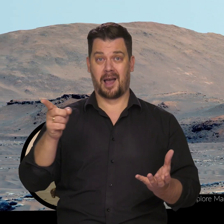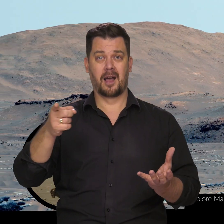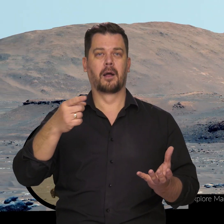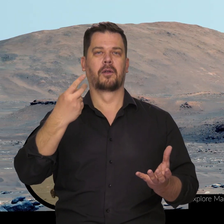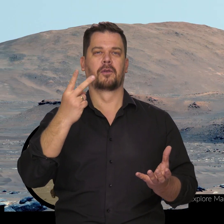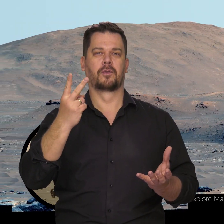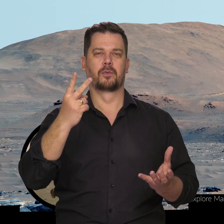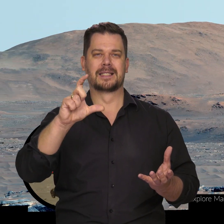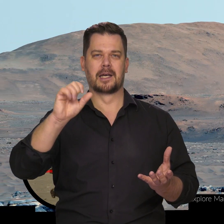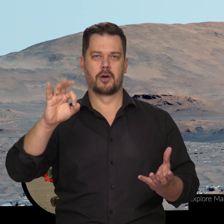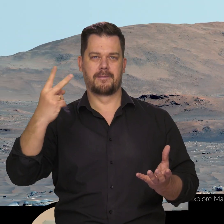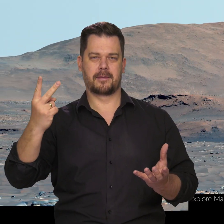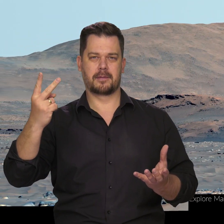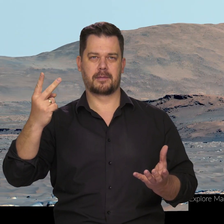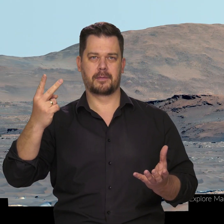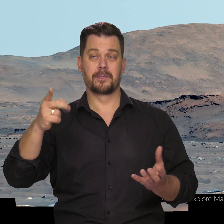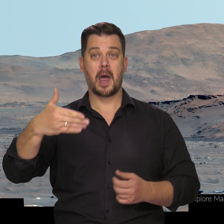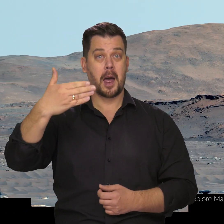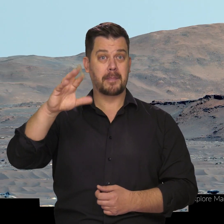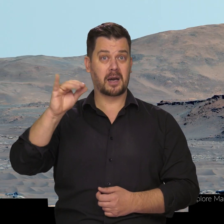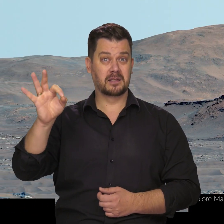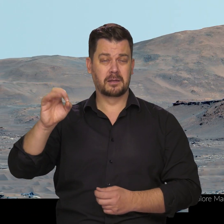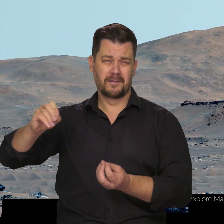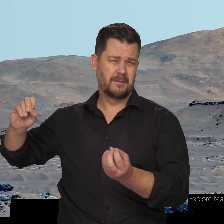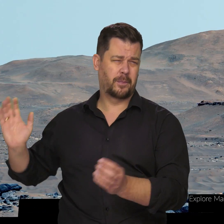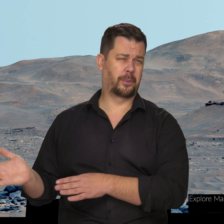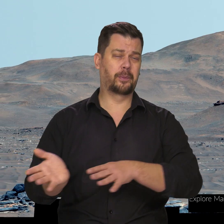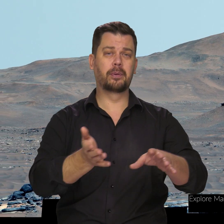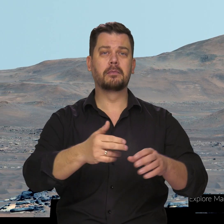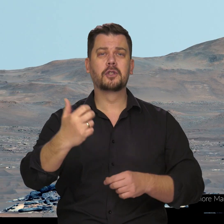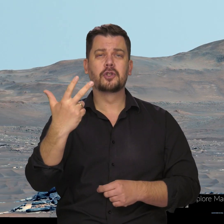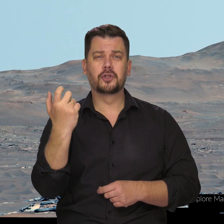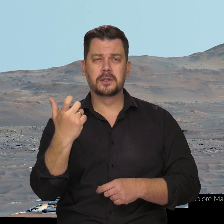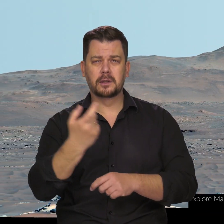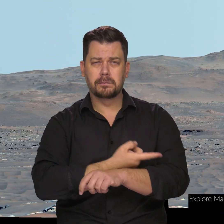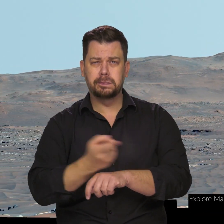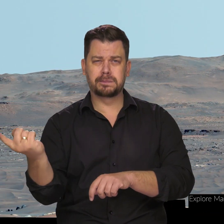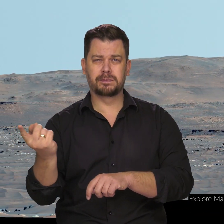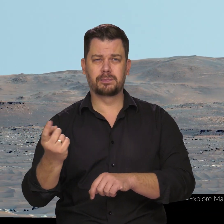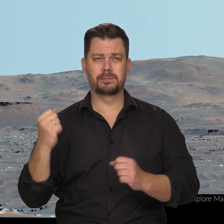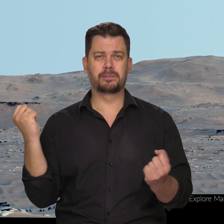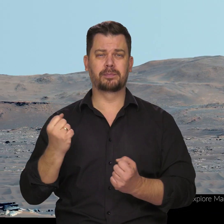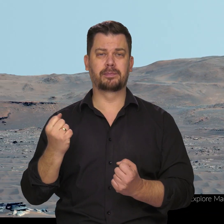and consists of over 90% carbon dioxide. Winds on Mars can reach speeds of up to 300 km/h.